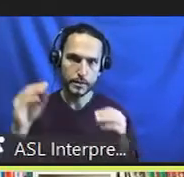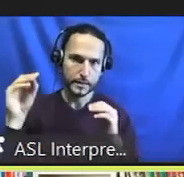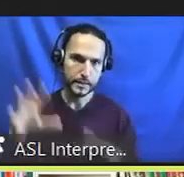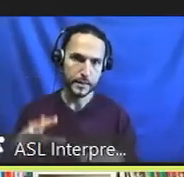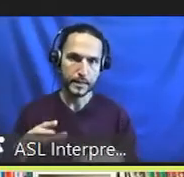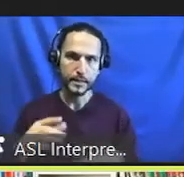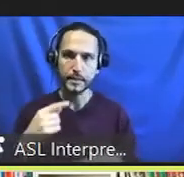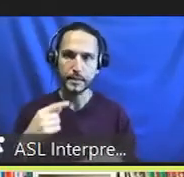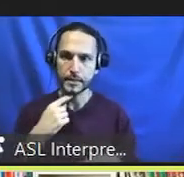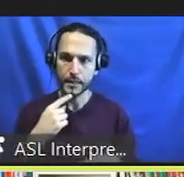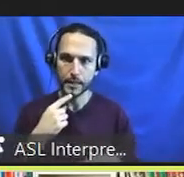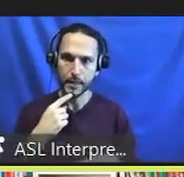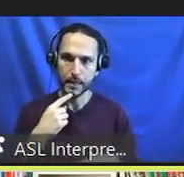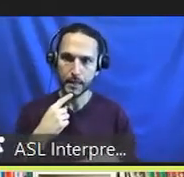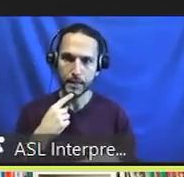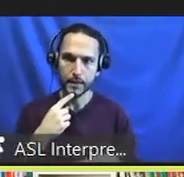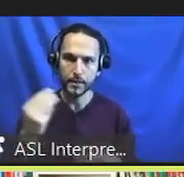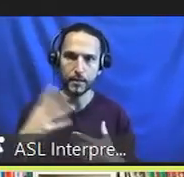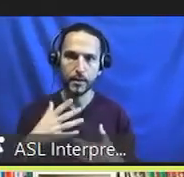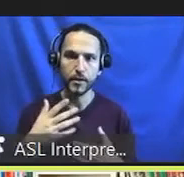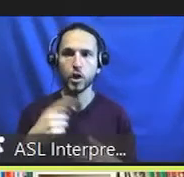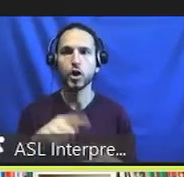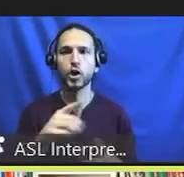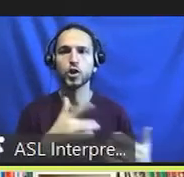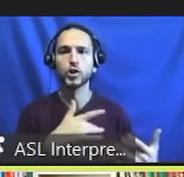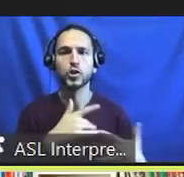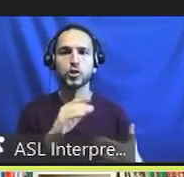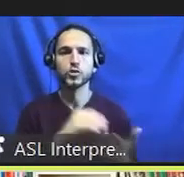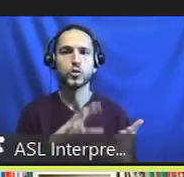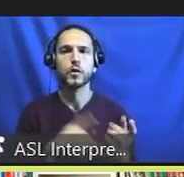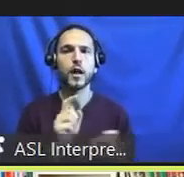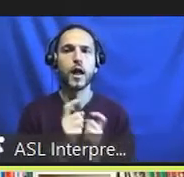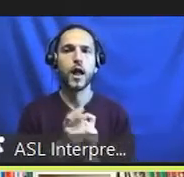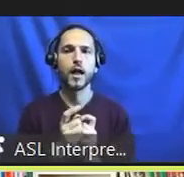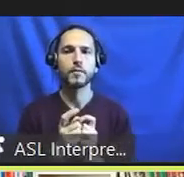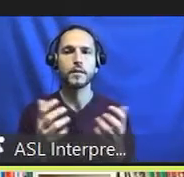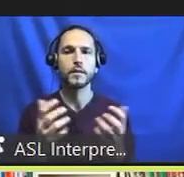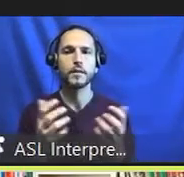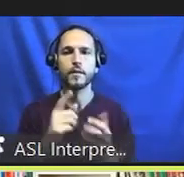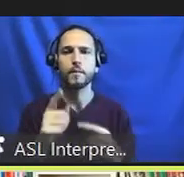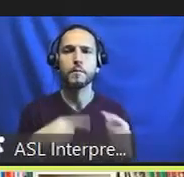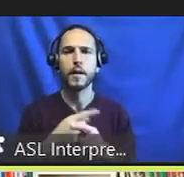I'm reading here ... were concerned about a student's accommodations of extended time.